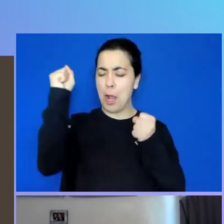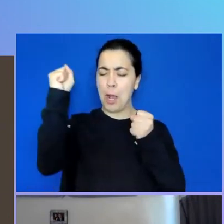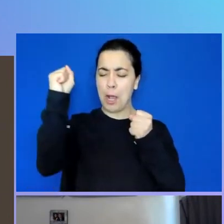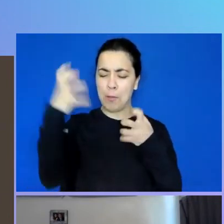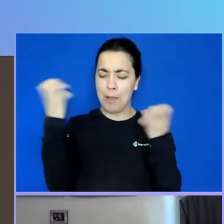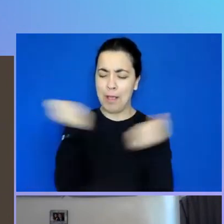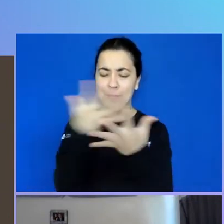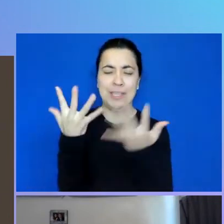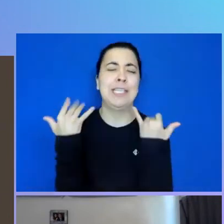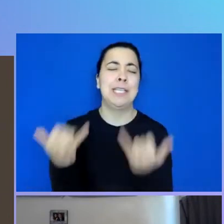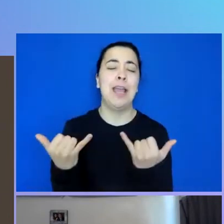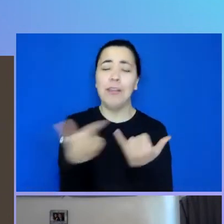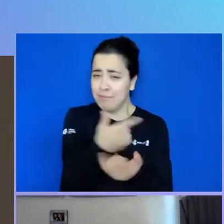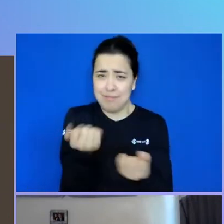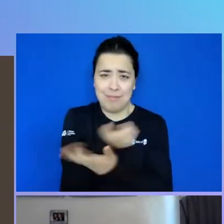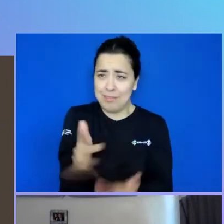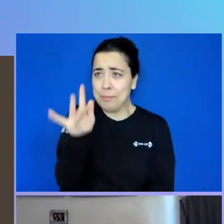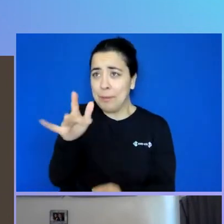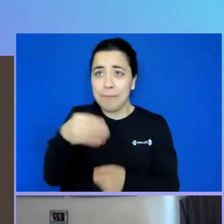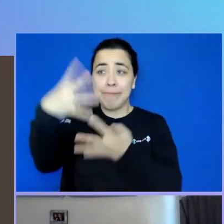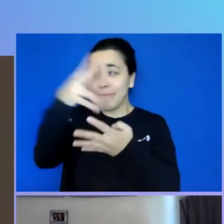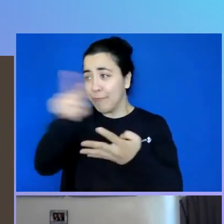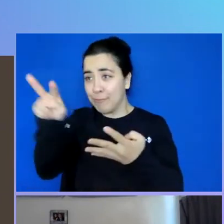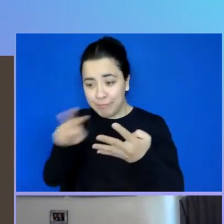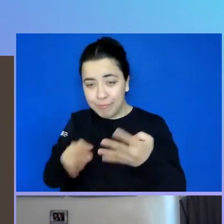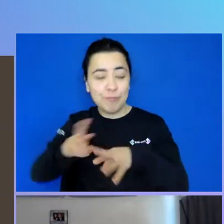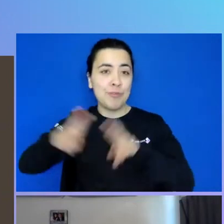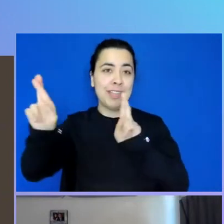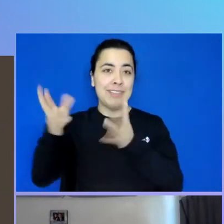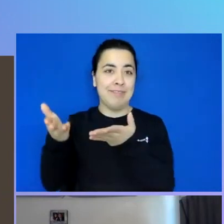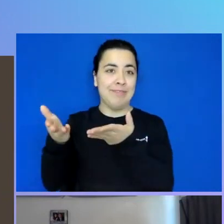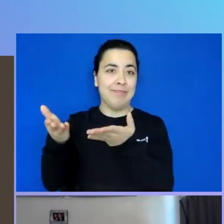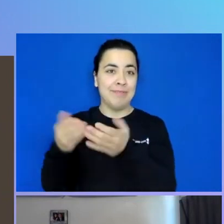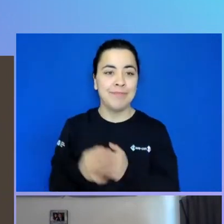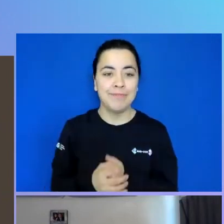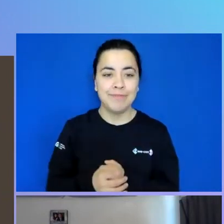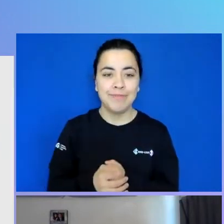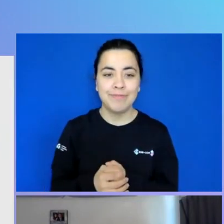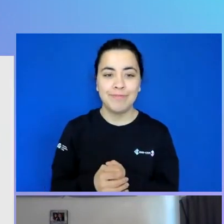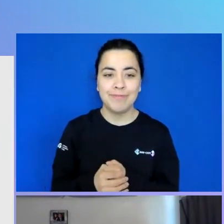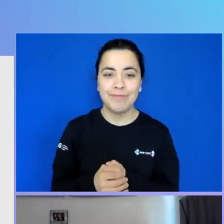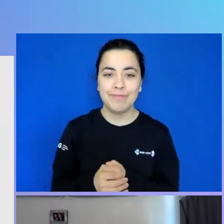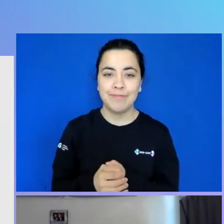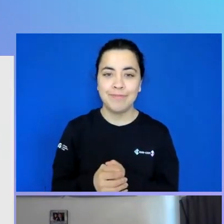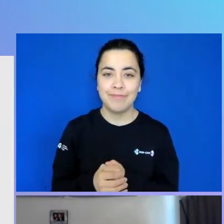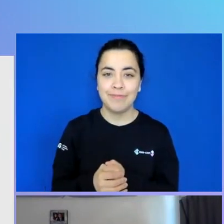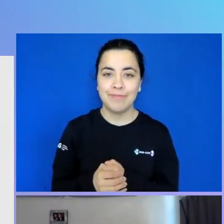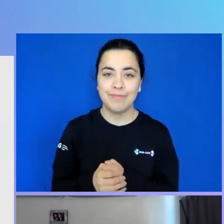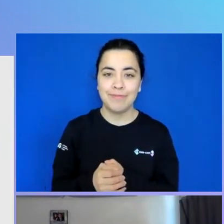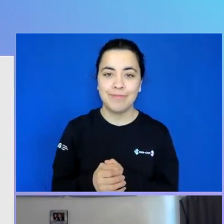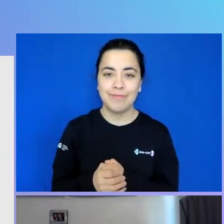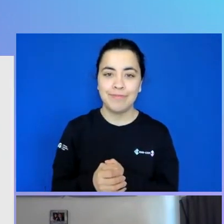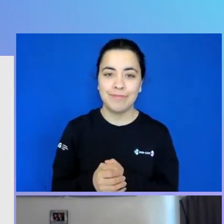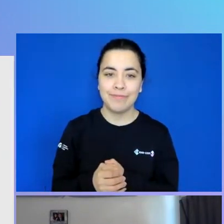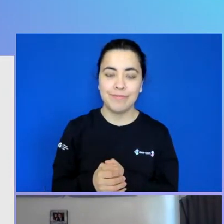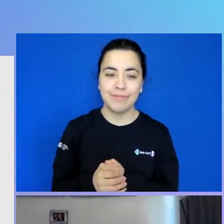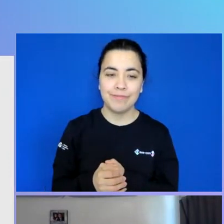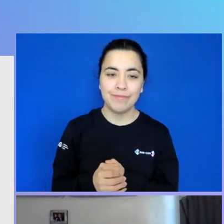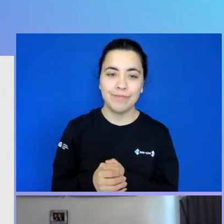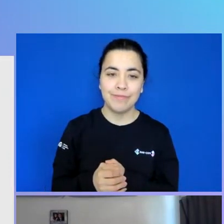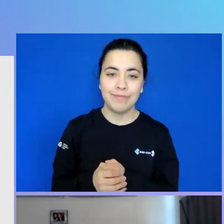he's got everything on click of a button. And there are just